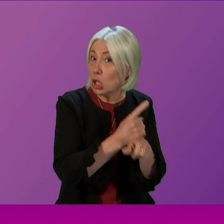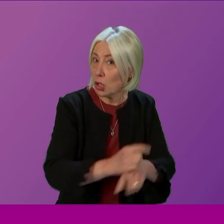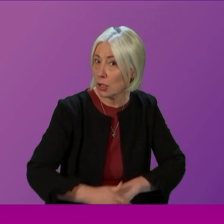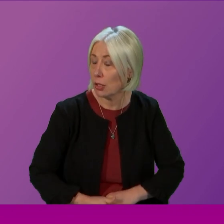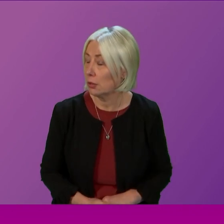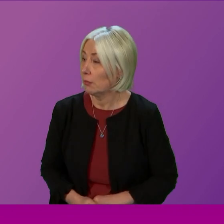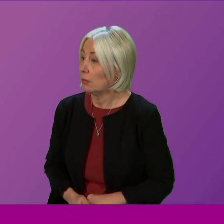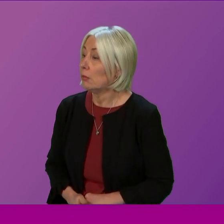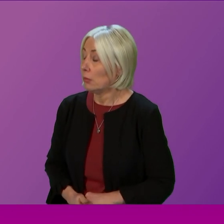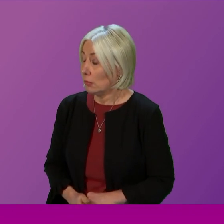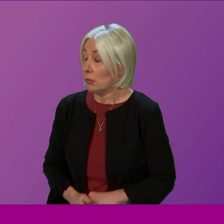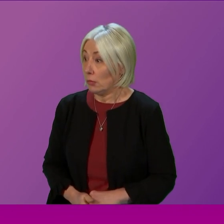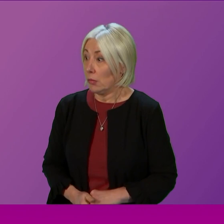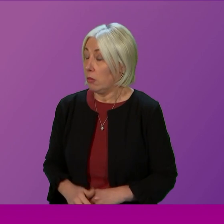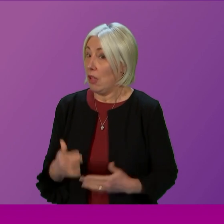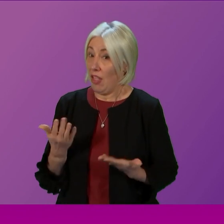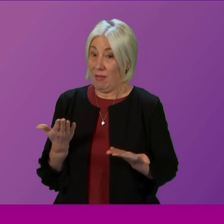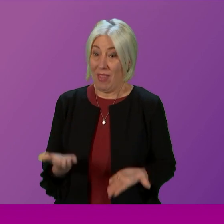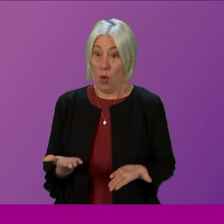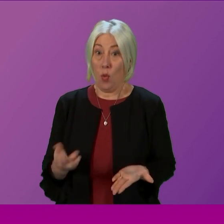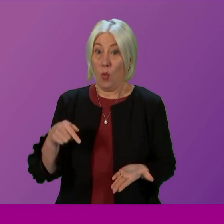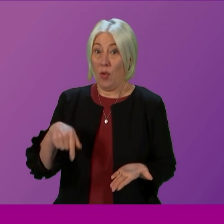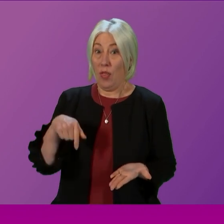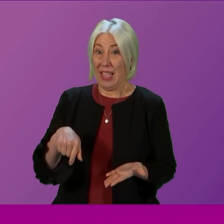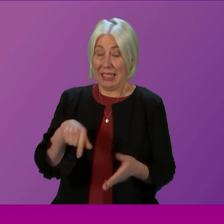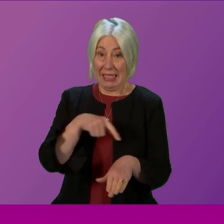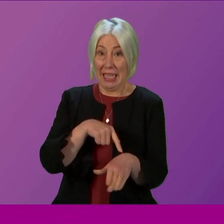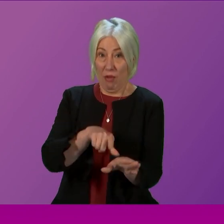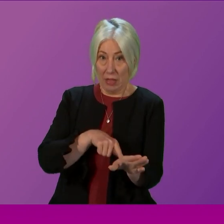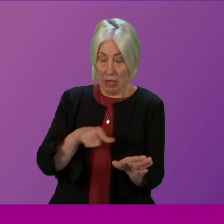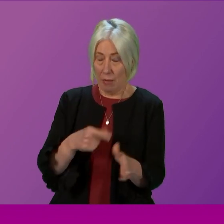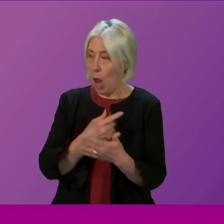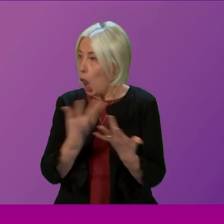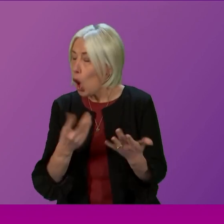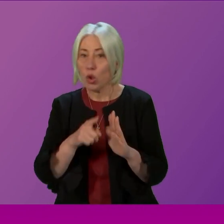This is, of course, the time of year when we hear lots of reports about the savings